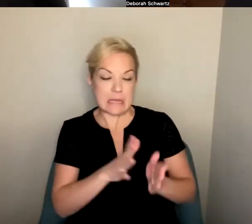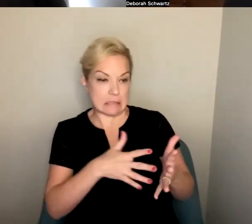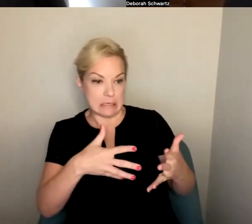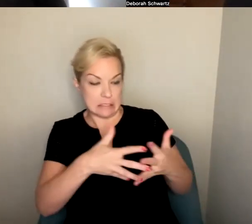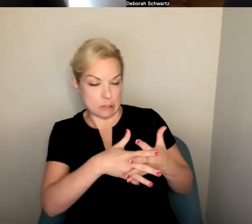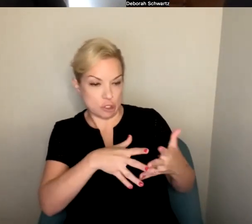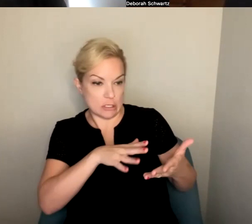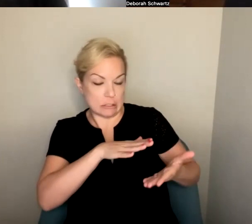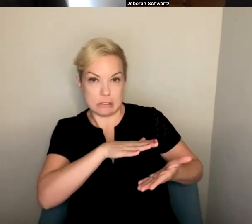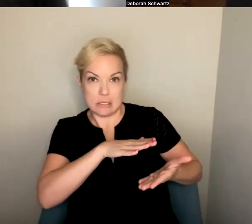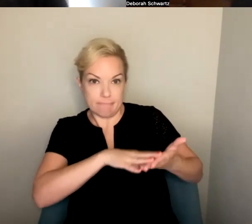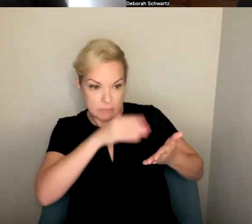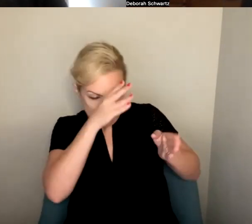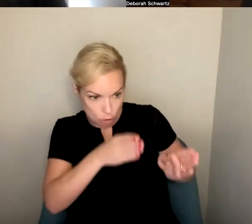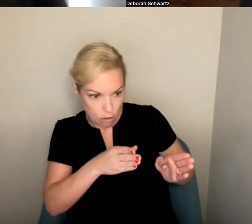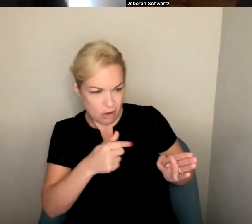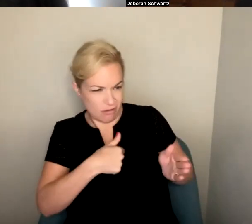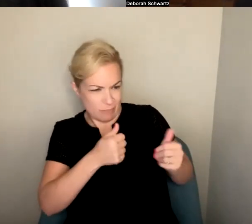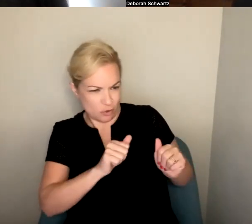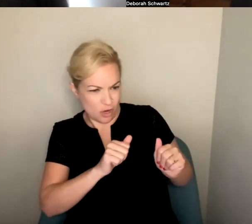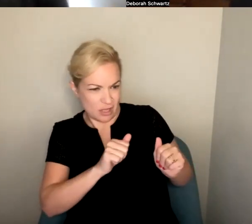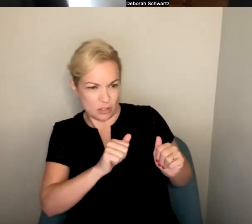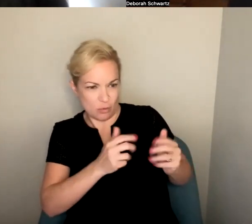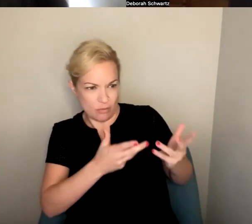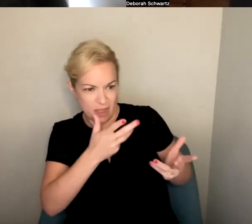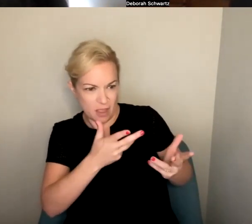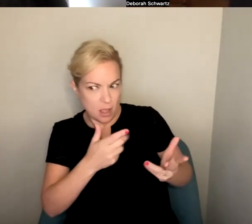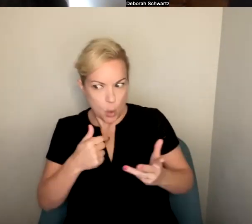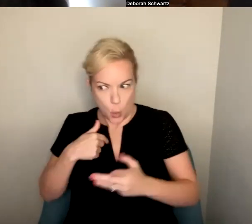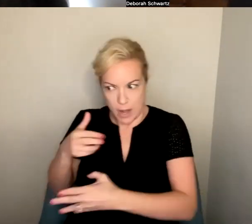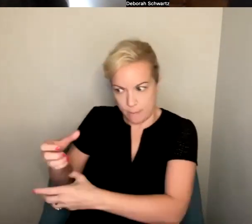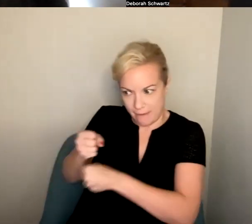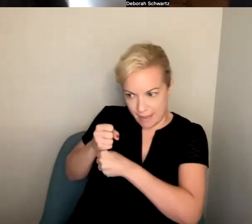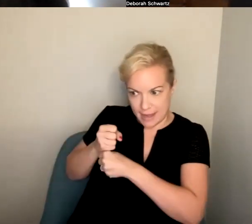wonder what I'm coming in to extract out and not give back to the community, and, you know, that's